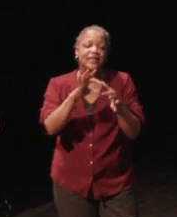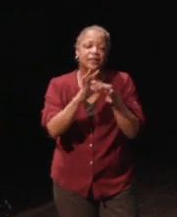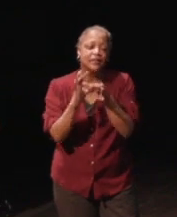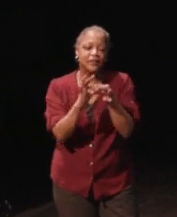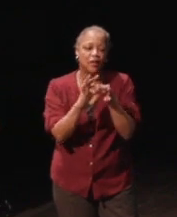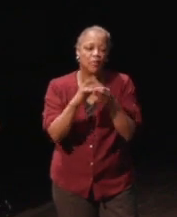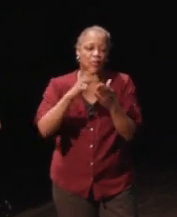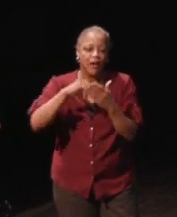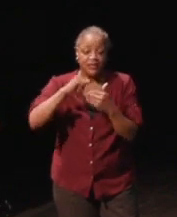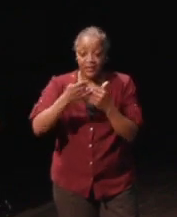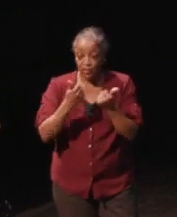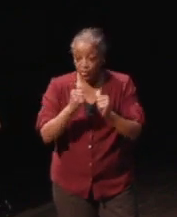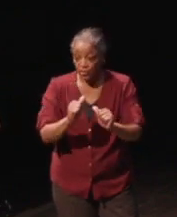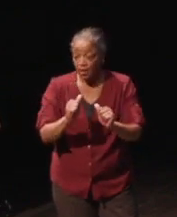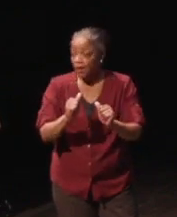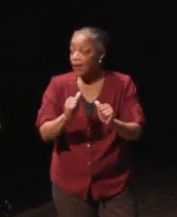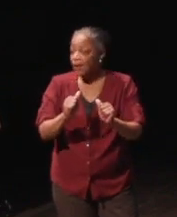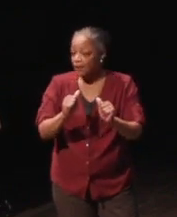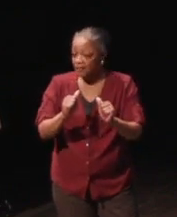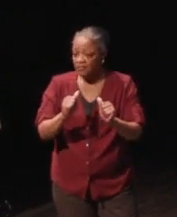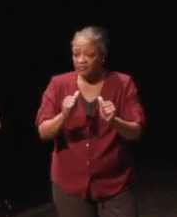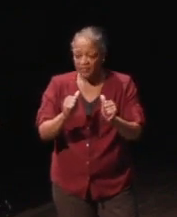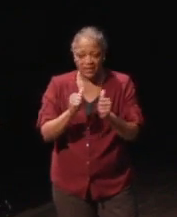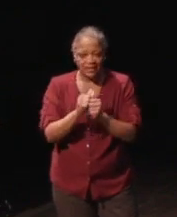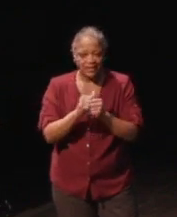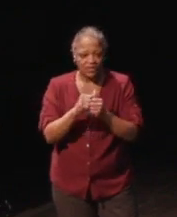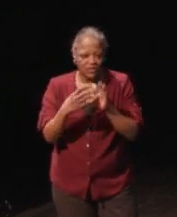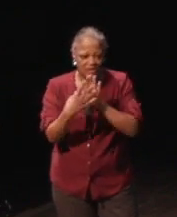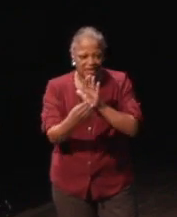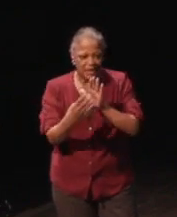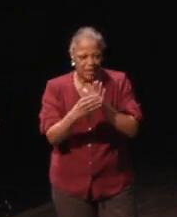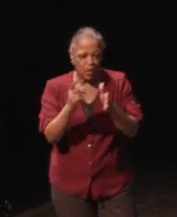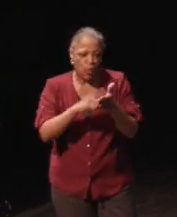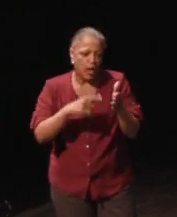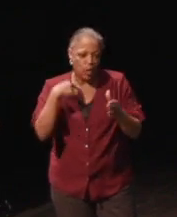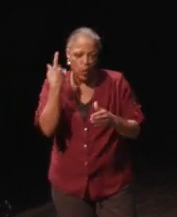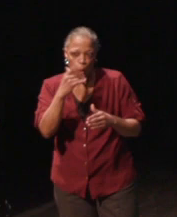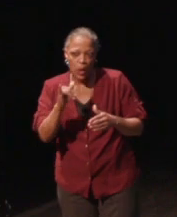to try to simulate what it would be like to be blind.